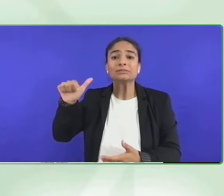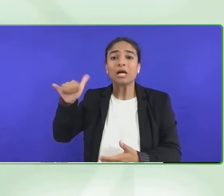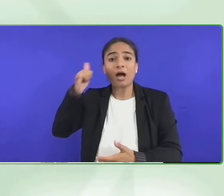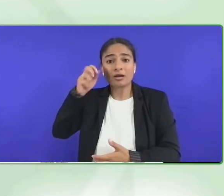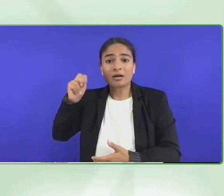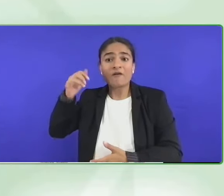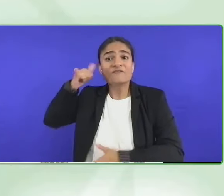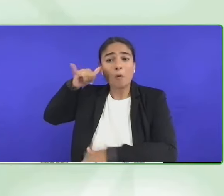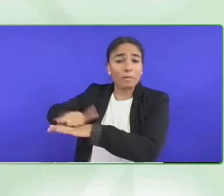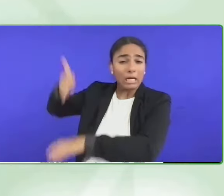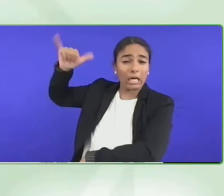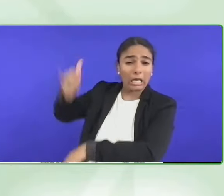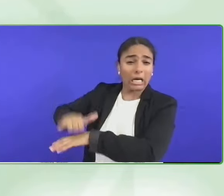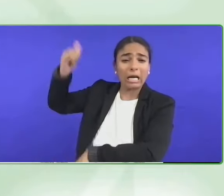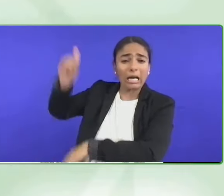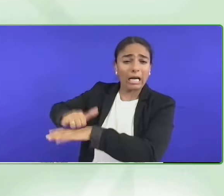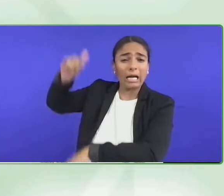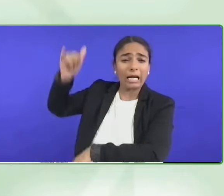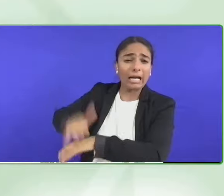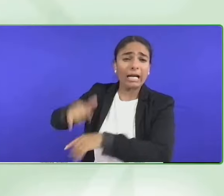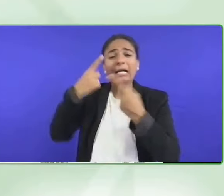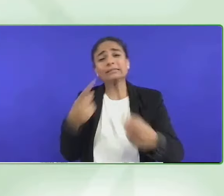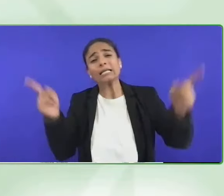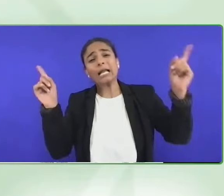keep you, but we would love for you to join the advocacy.